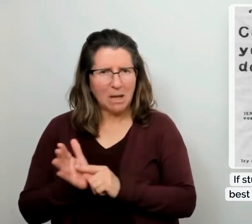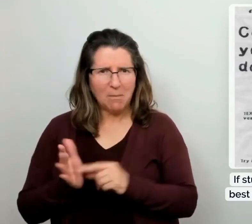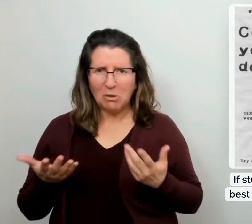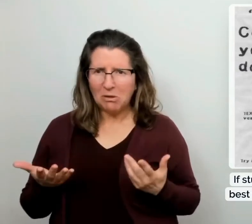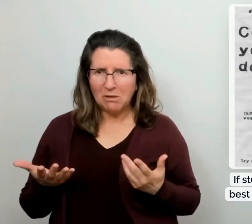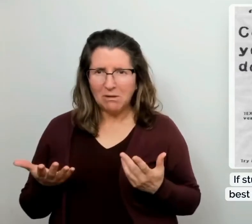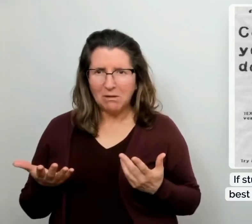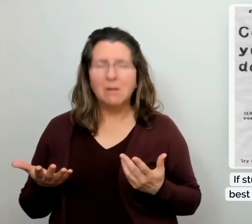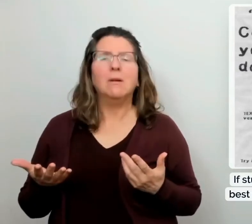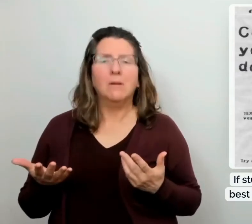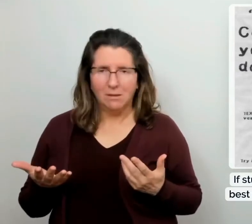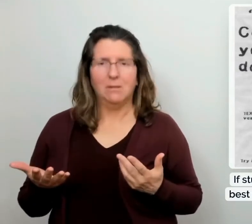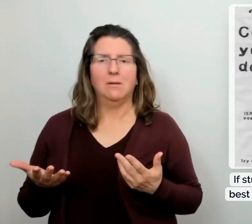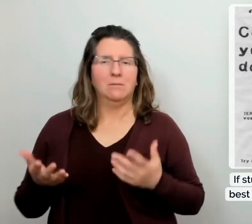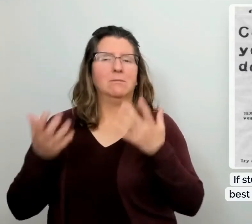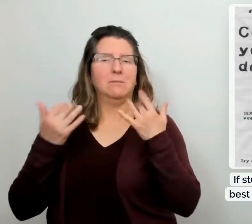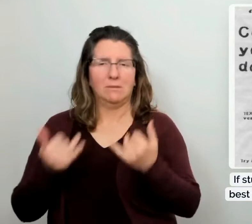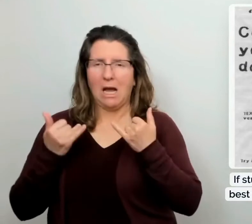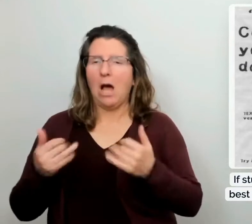How exactly is a newspaper too loud?